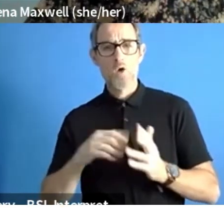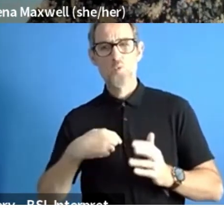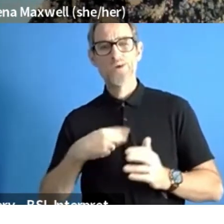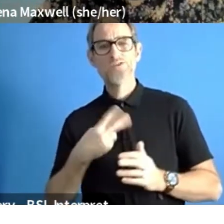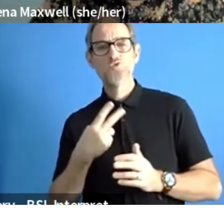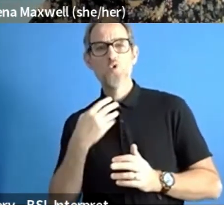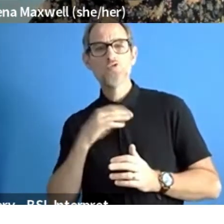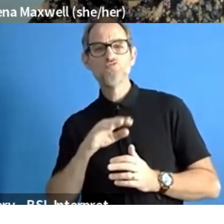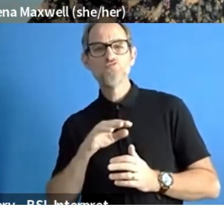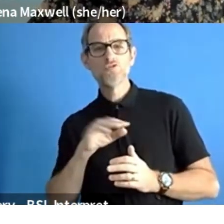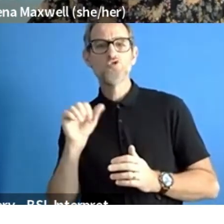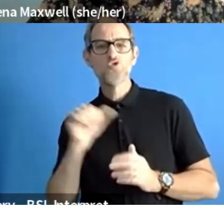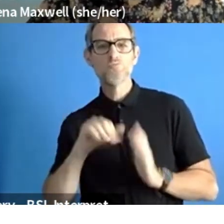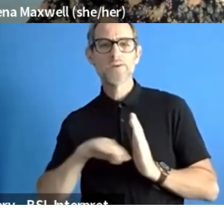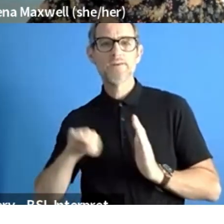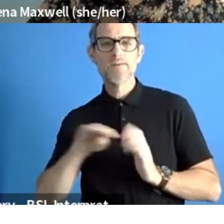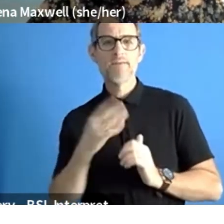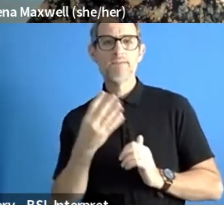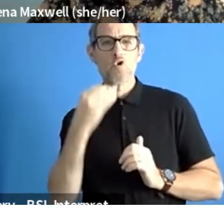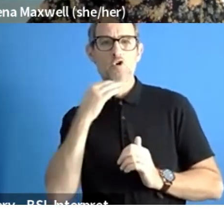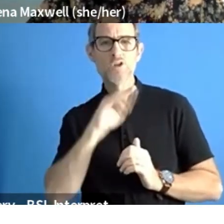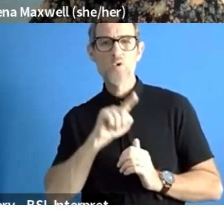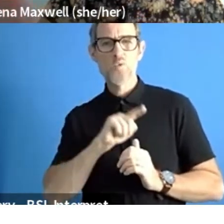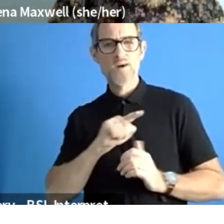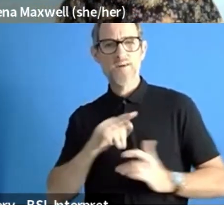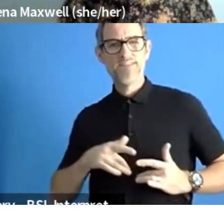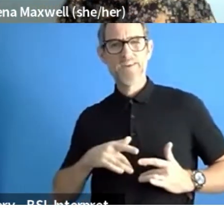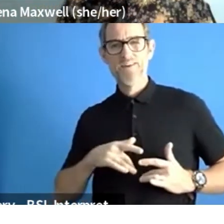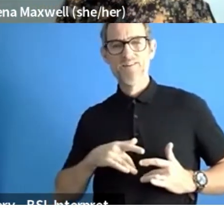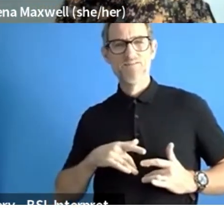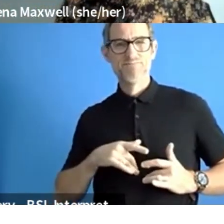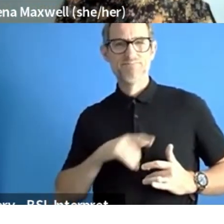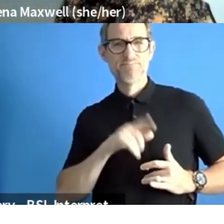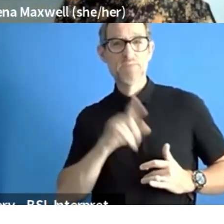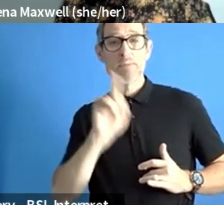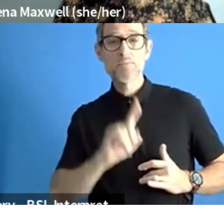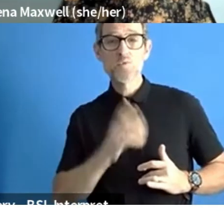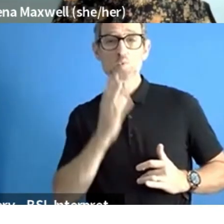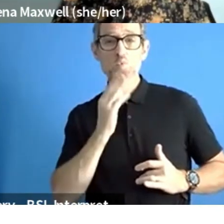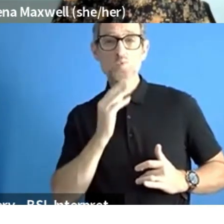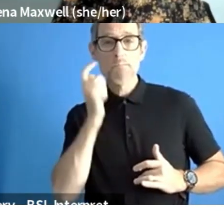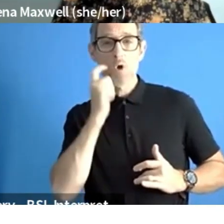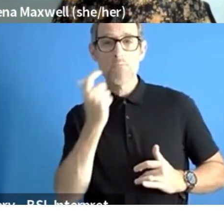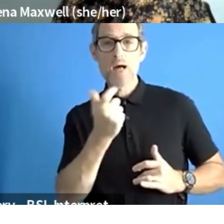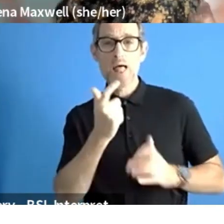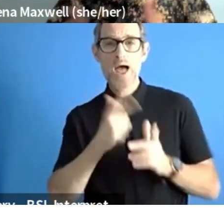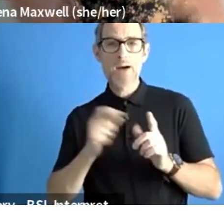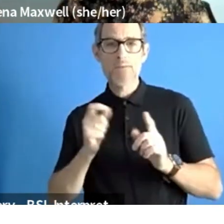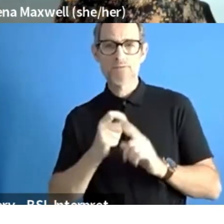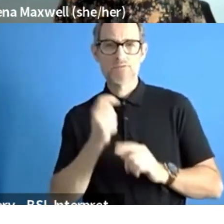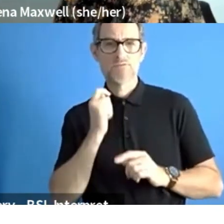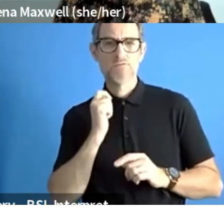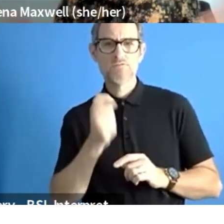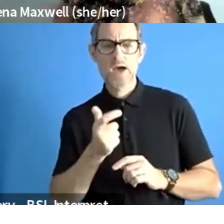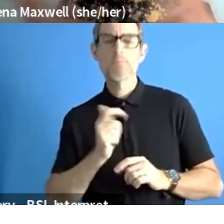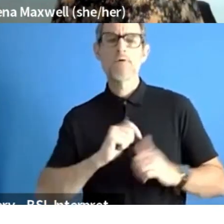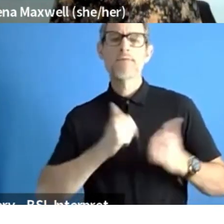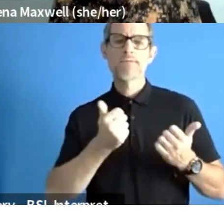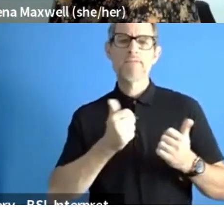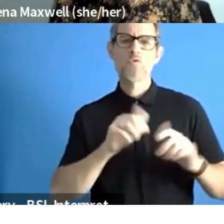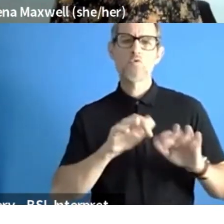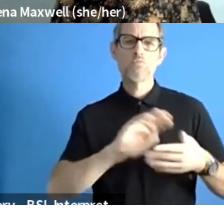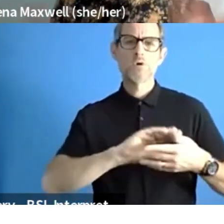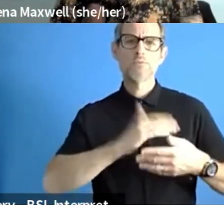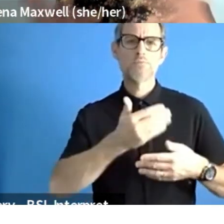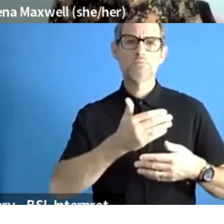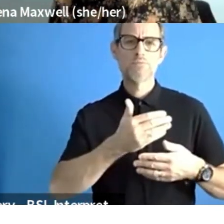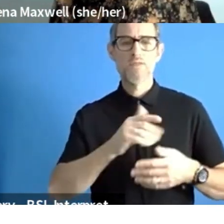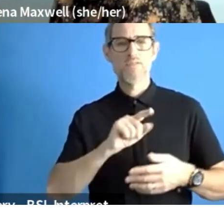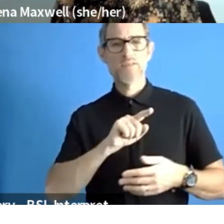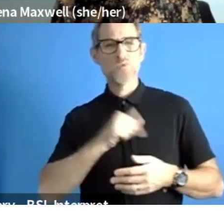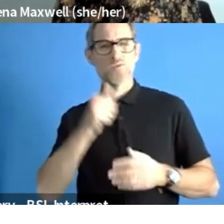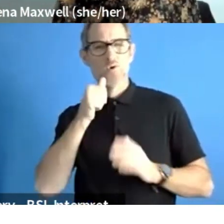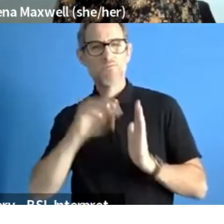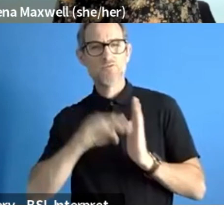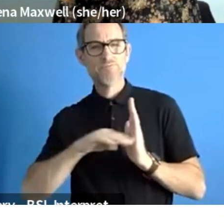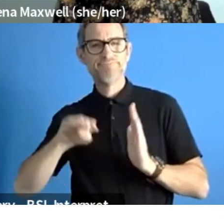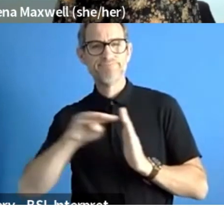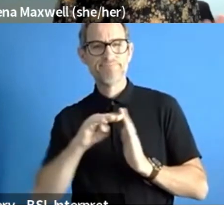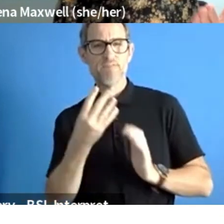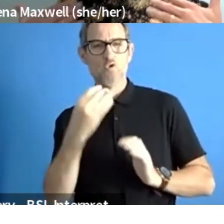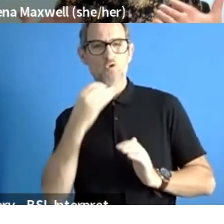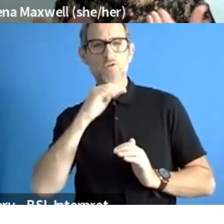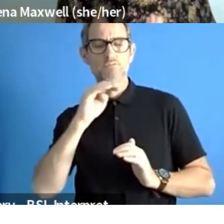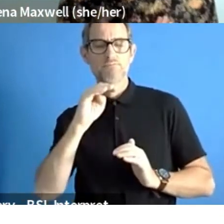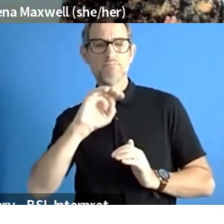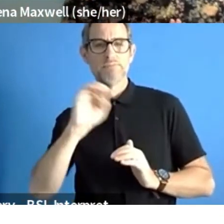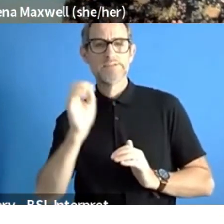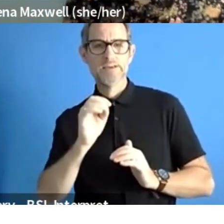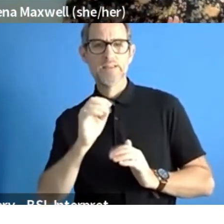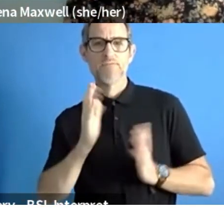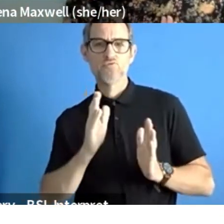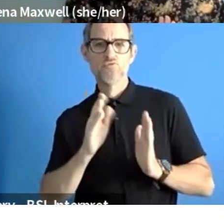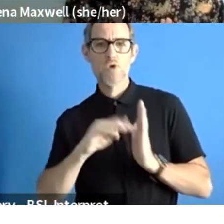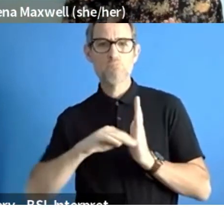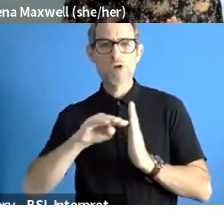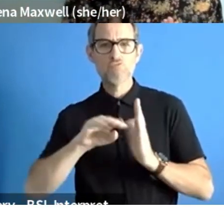believed people would not view that on a cell phone but by a supplier, being